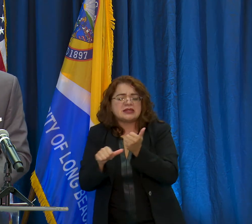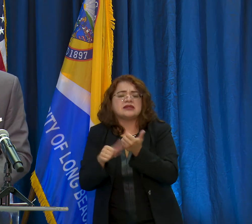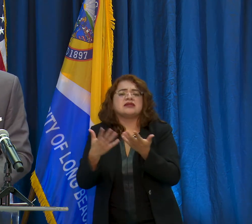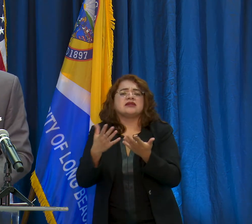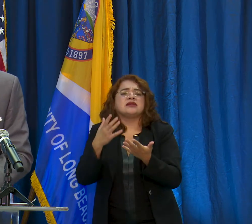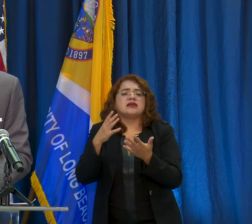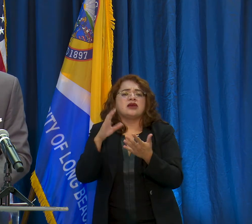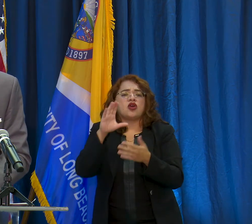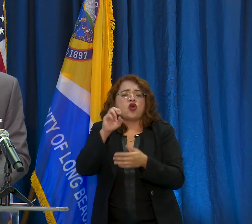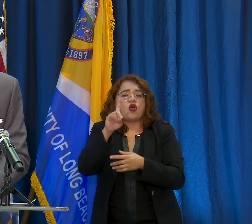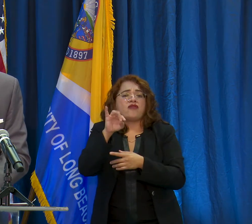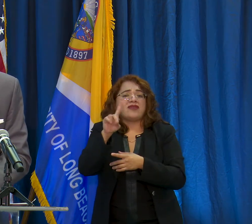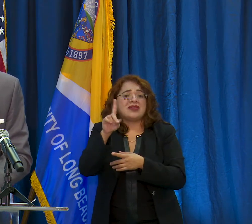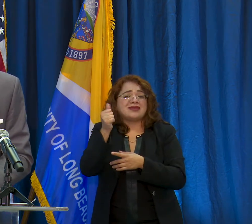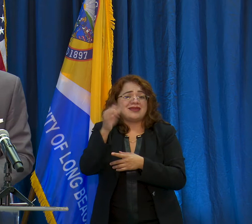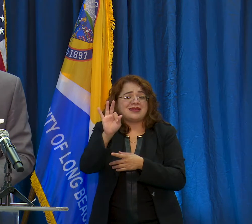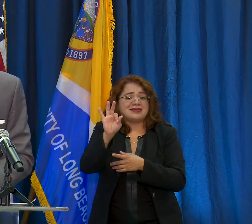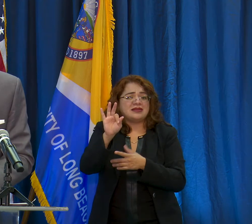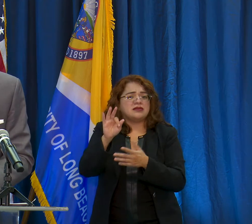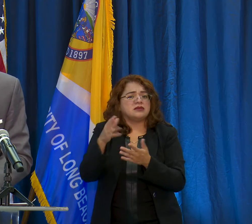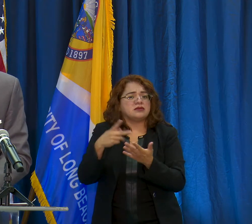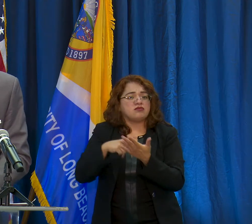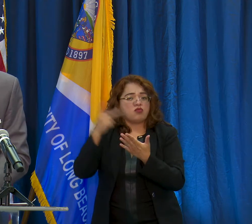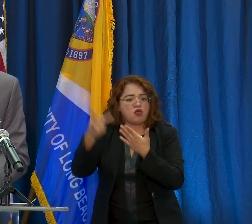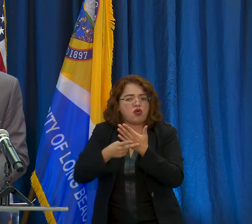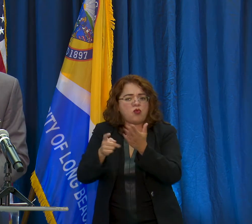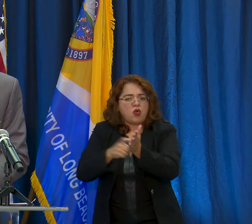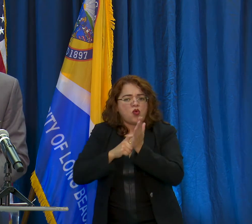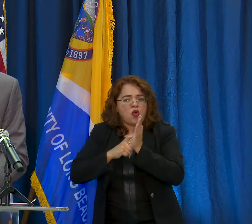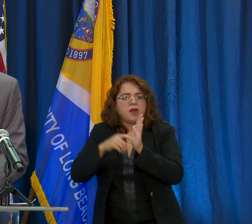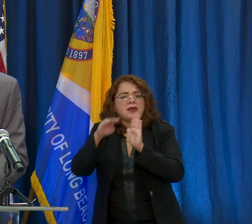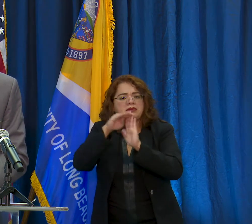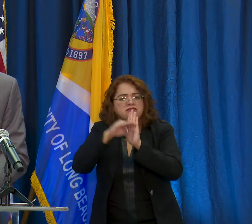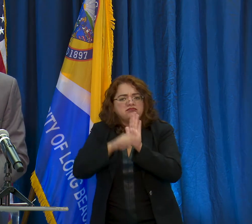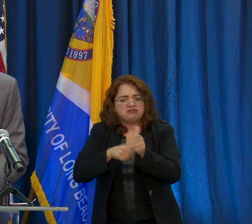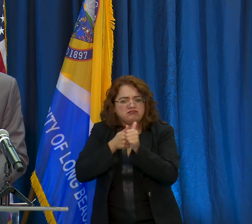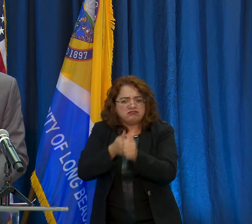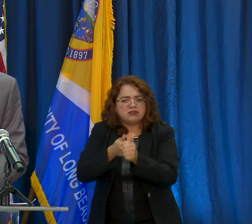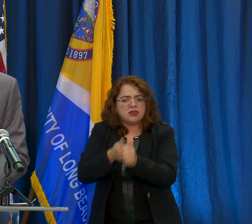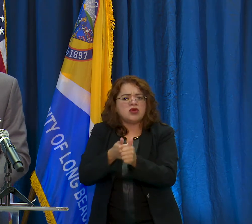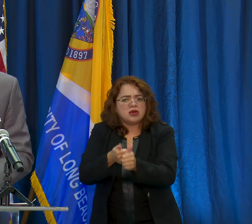about grant programs and many more resources available to them.